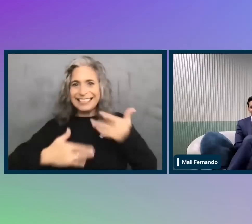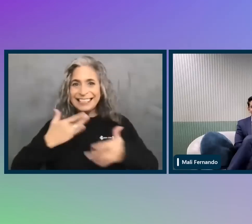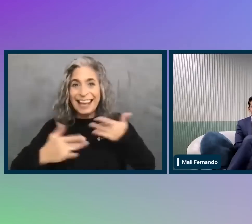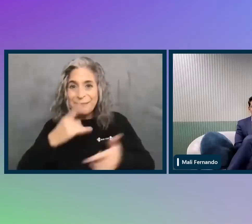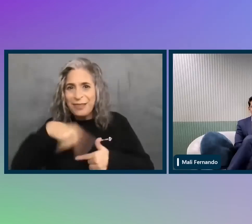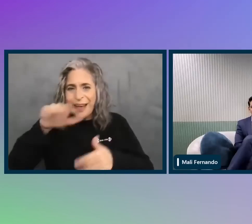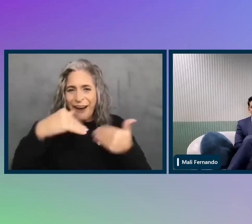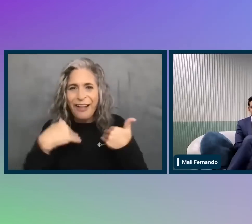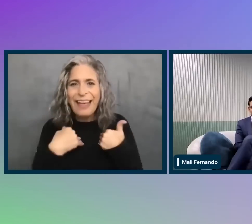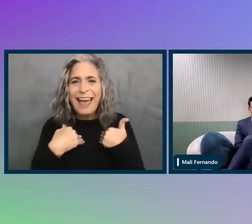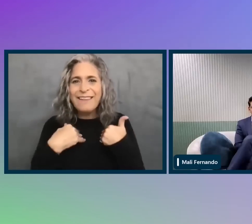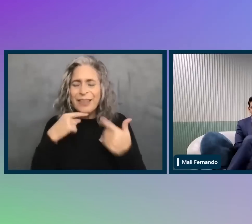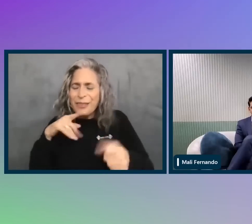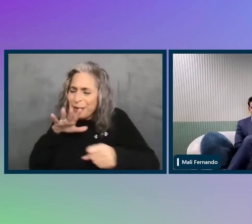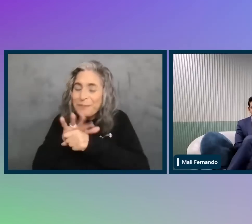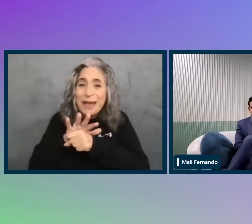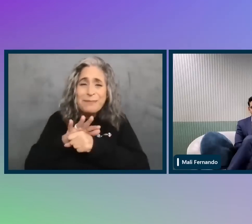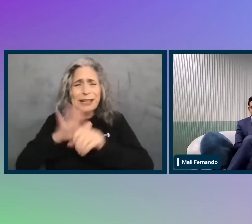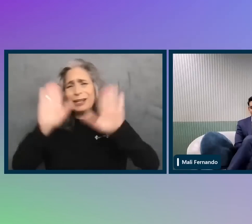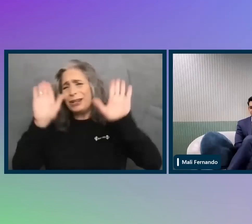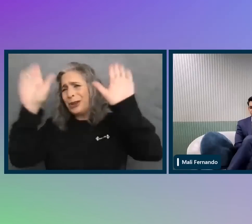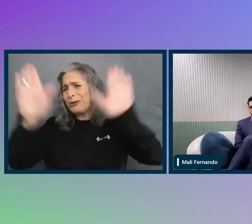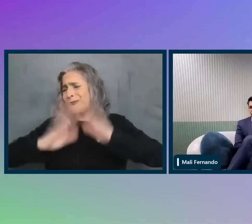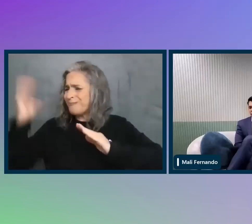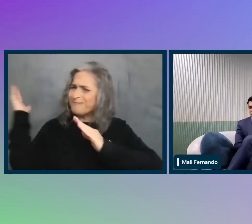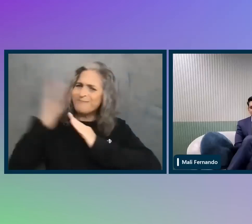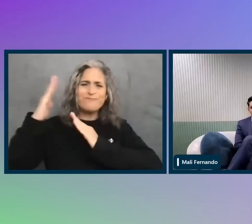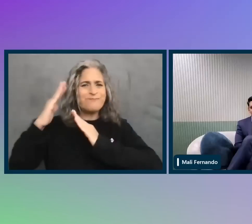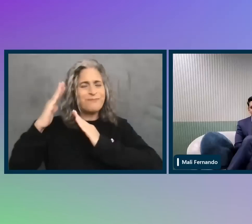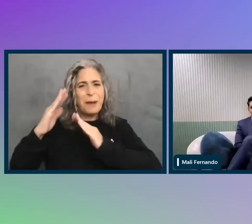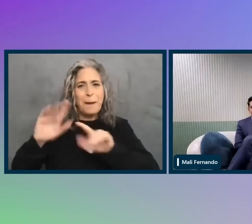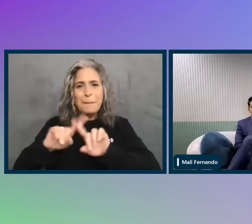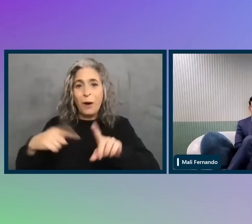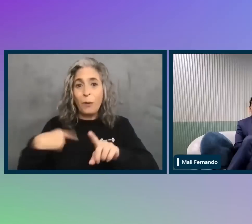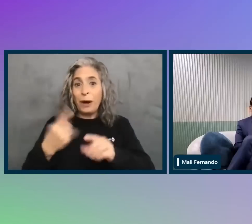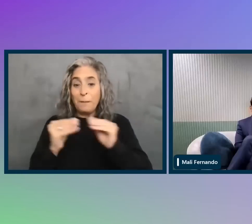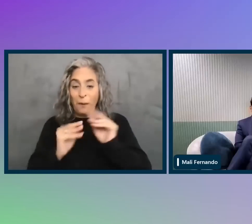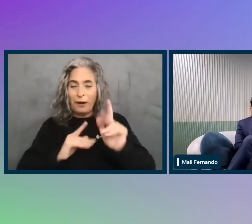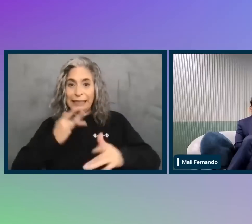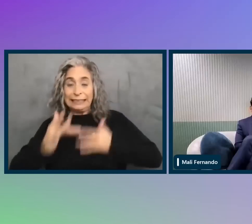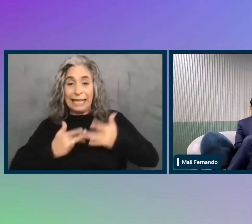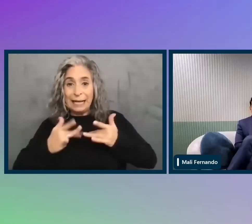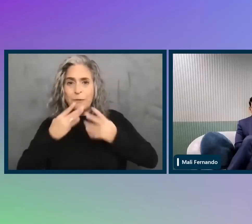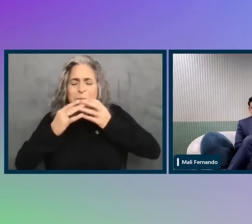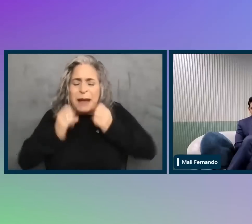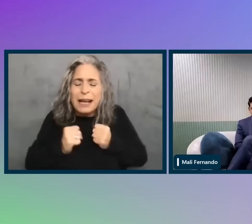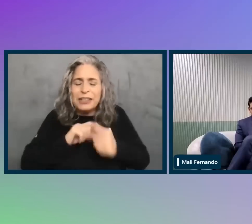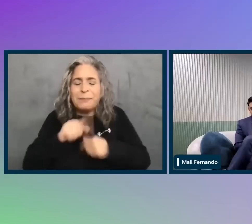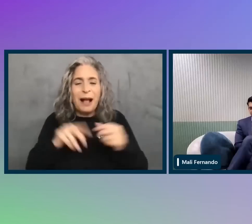and the commitment is incredible. And we are more excited and passionate about this topic than we've ever been.